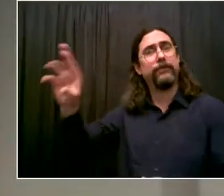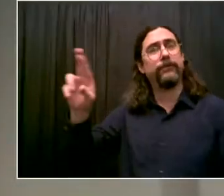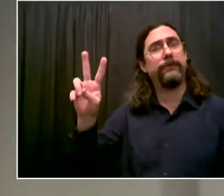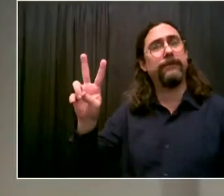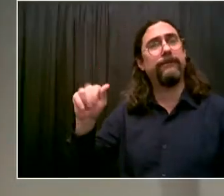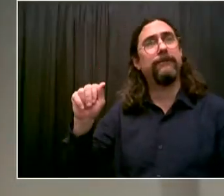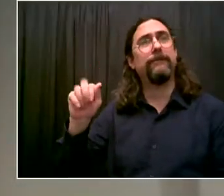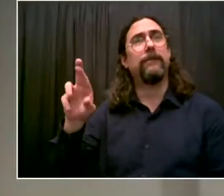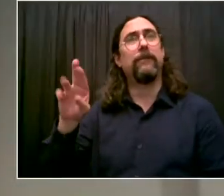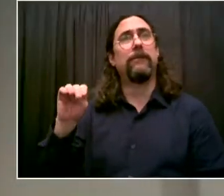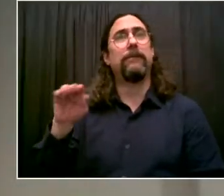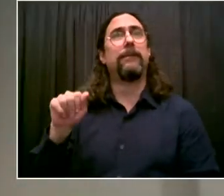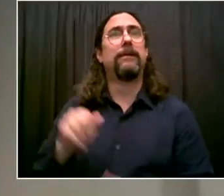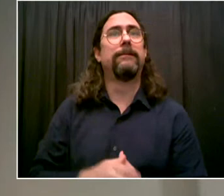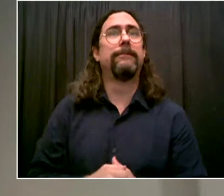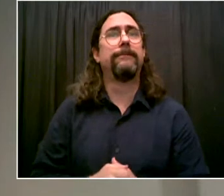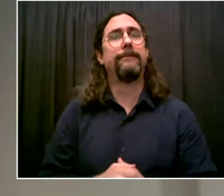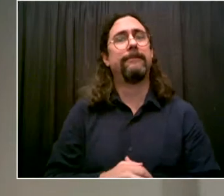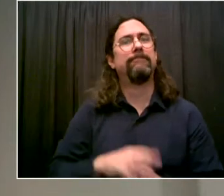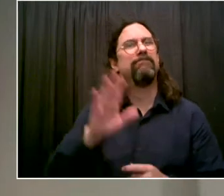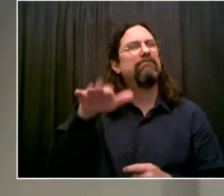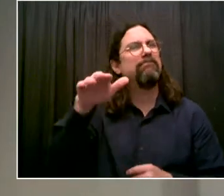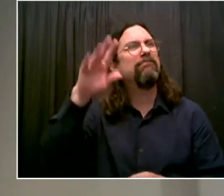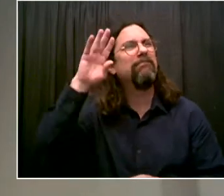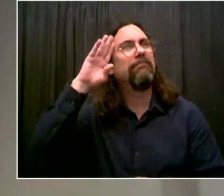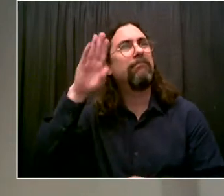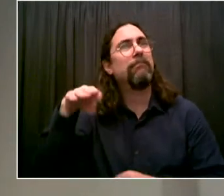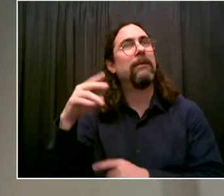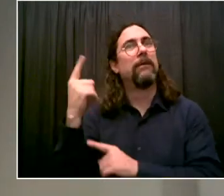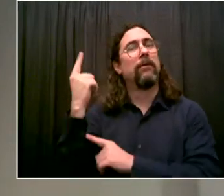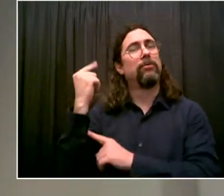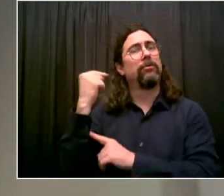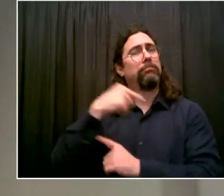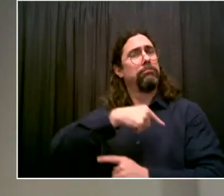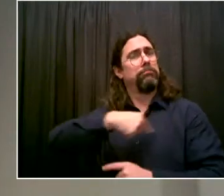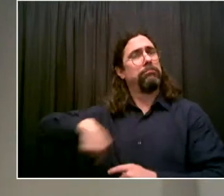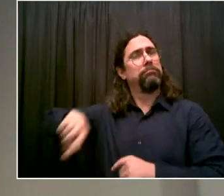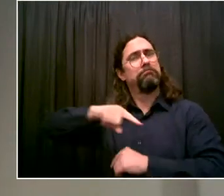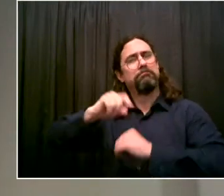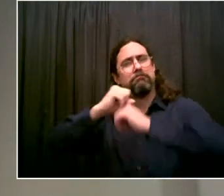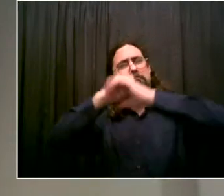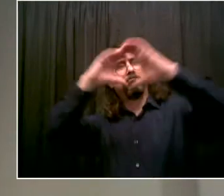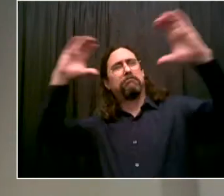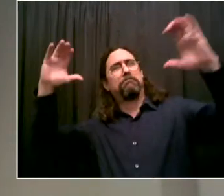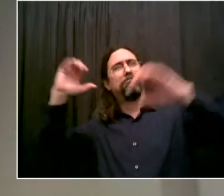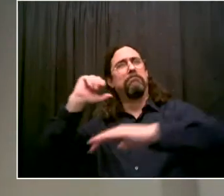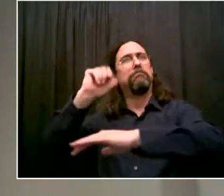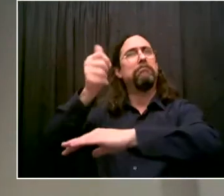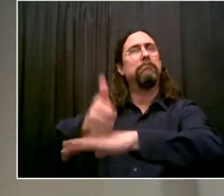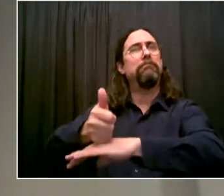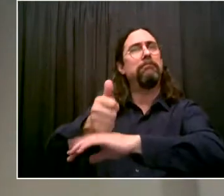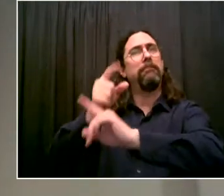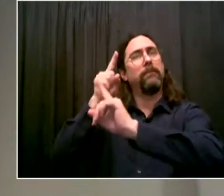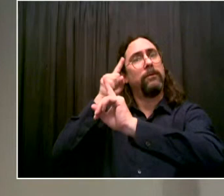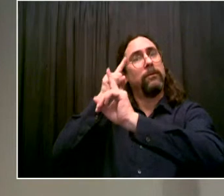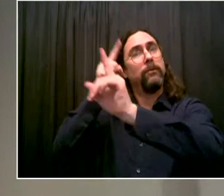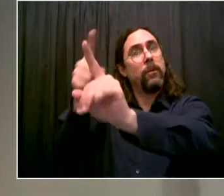THANK YOU FOR THE QUESTION. LAST YEAR WE HAD